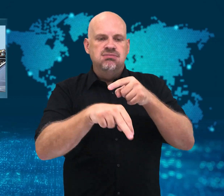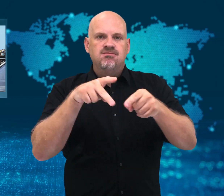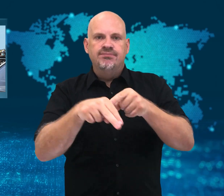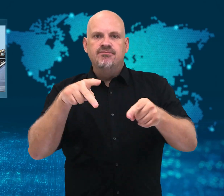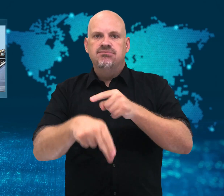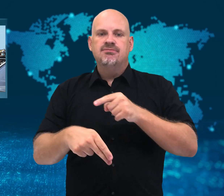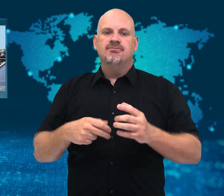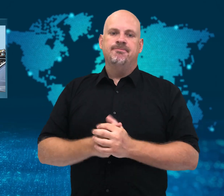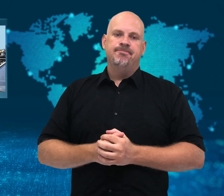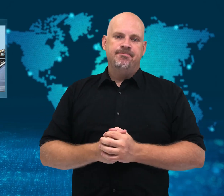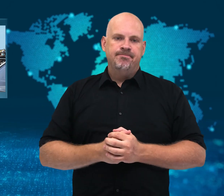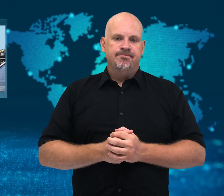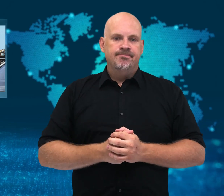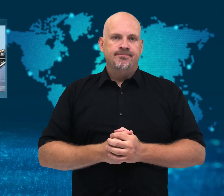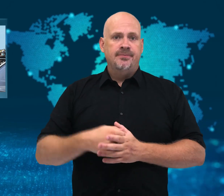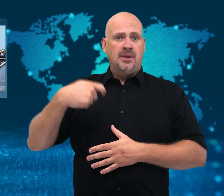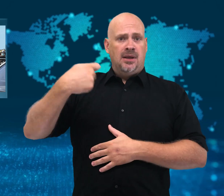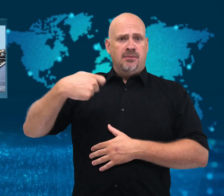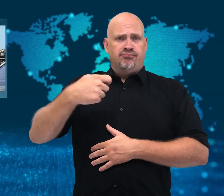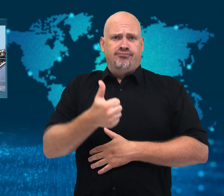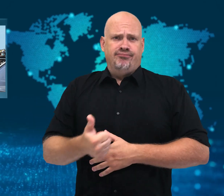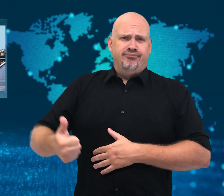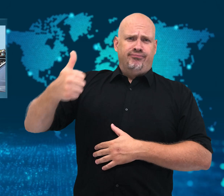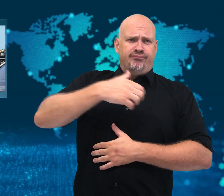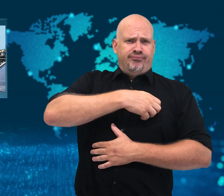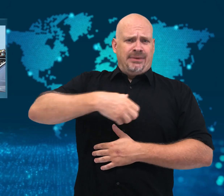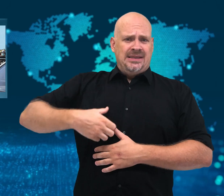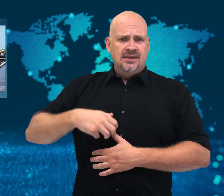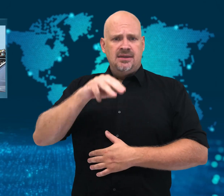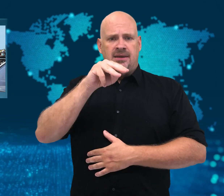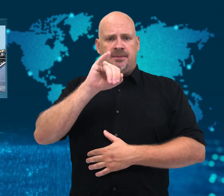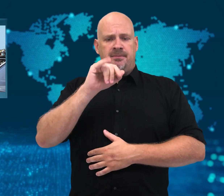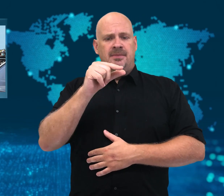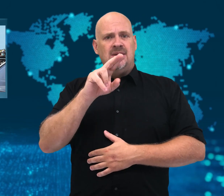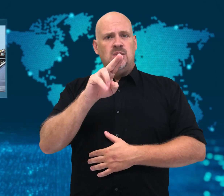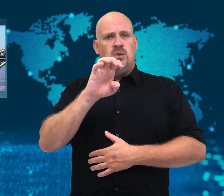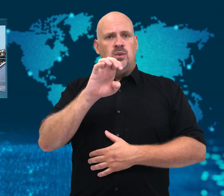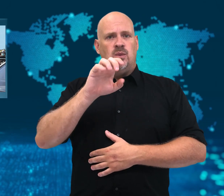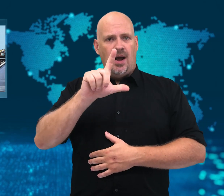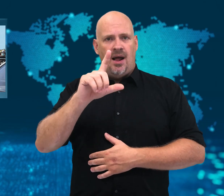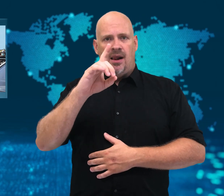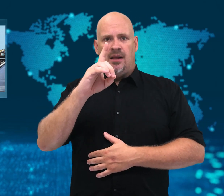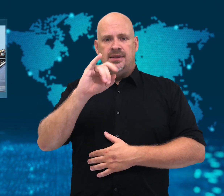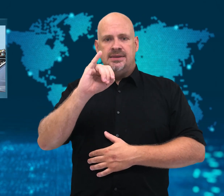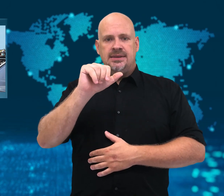President Miguel Diaz-Canel blamed U.S.